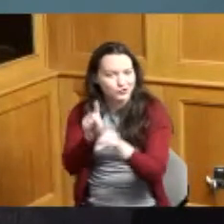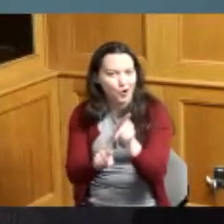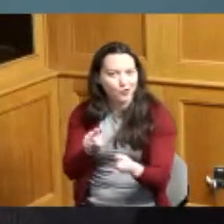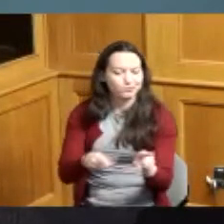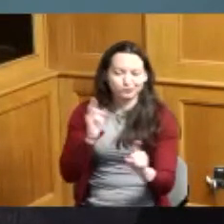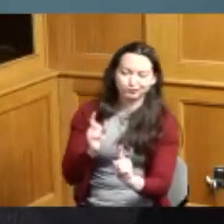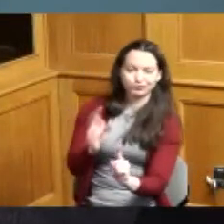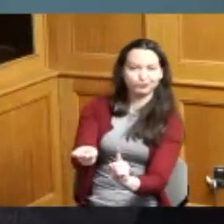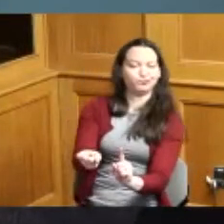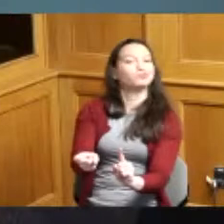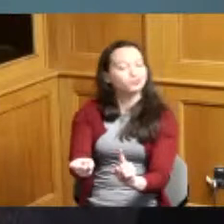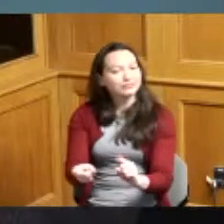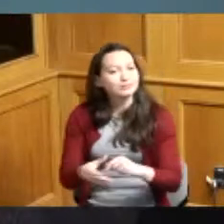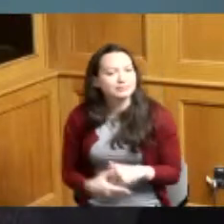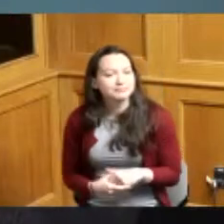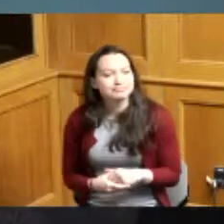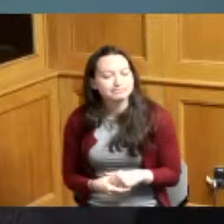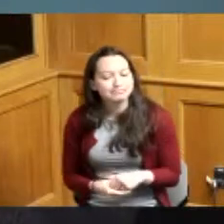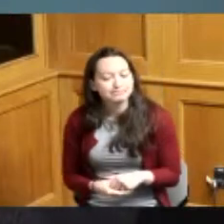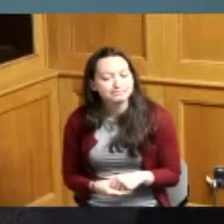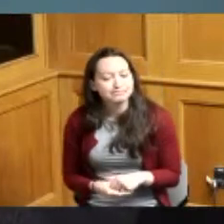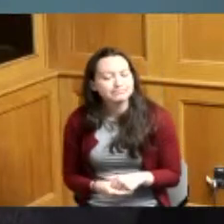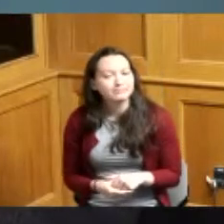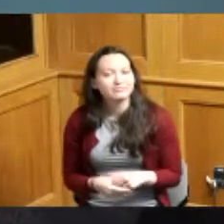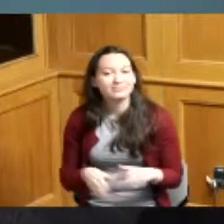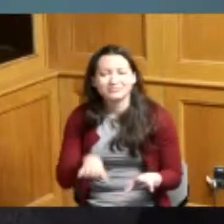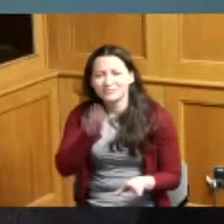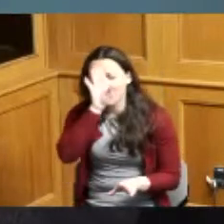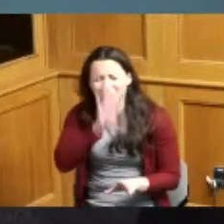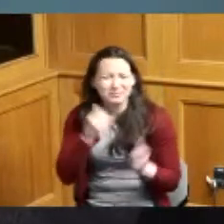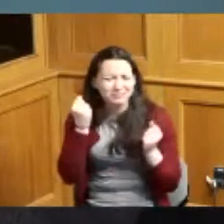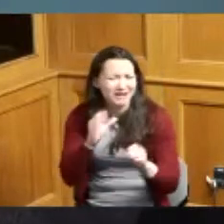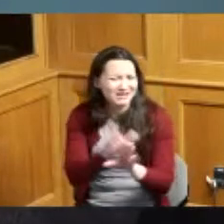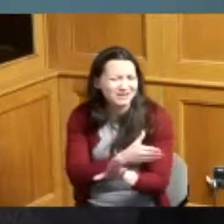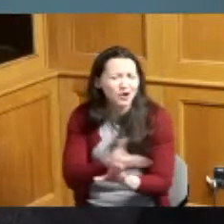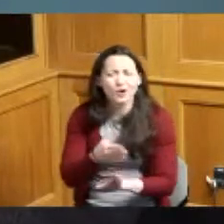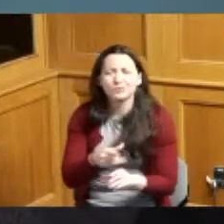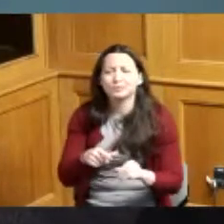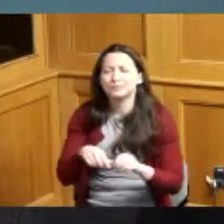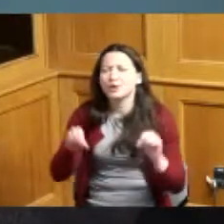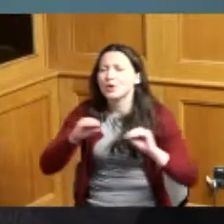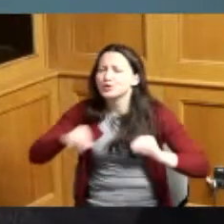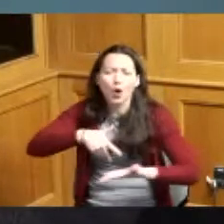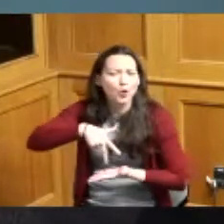the walk of fame and many people know their songs though parking on the dance floor and so many more